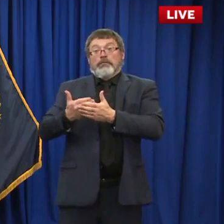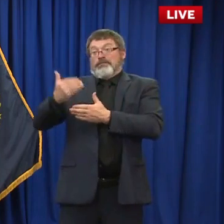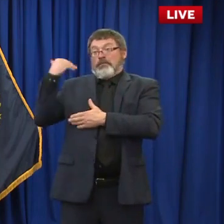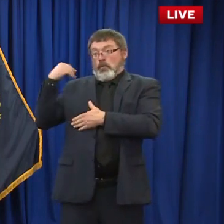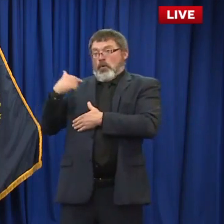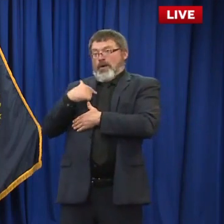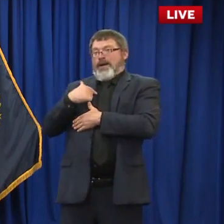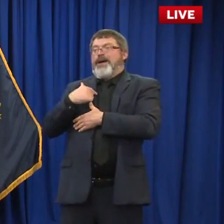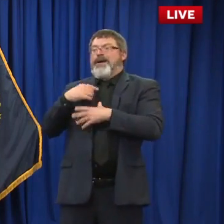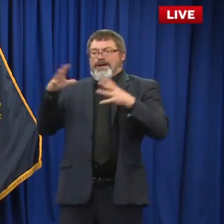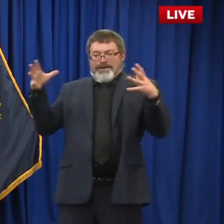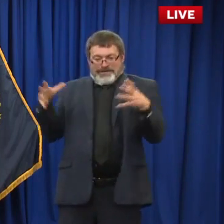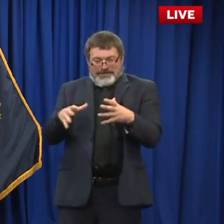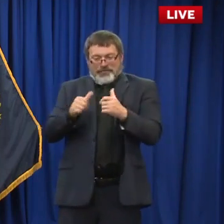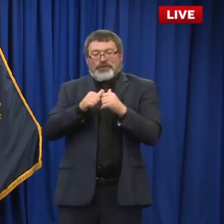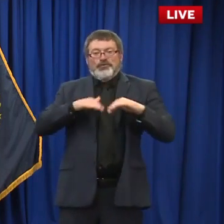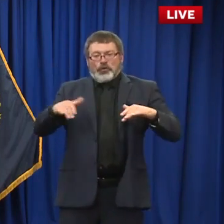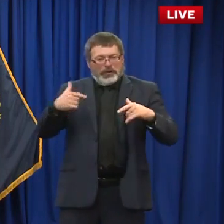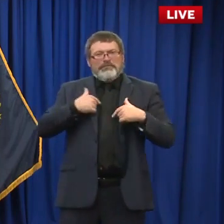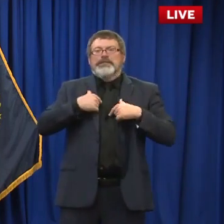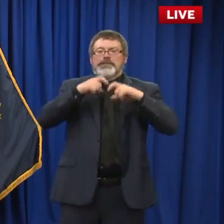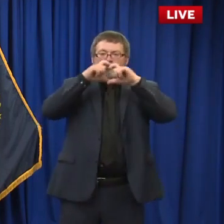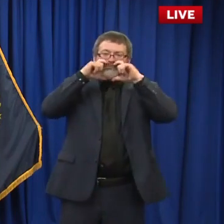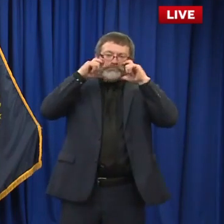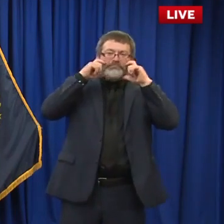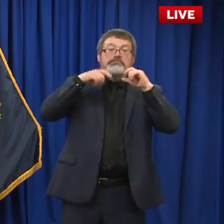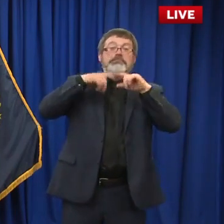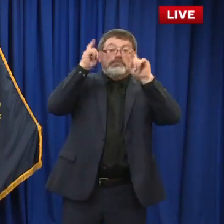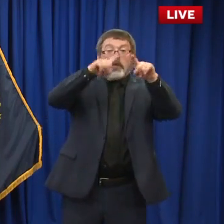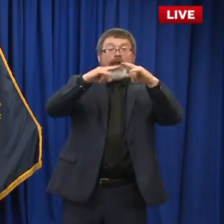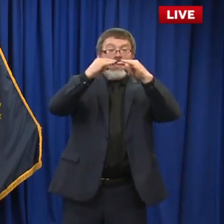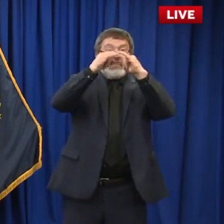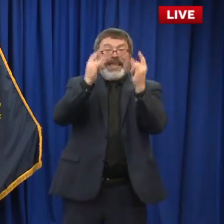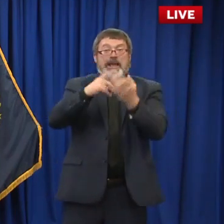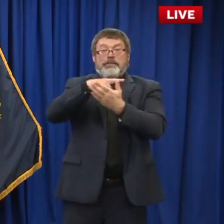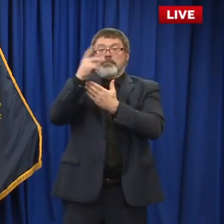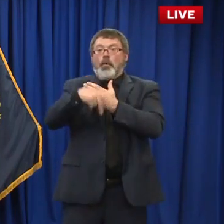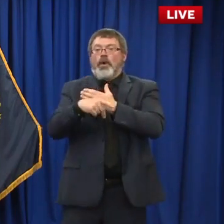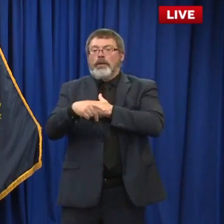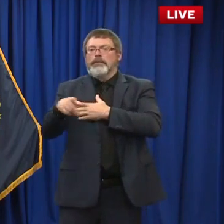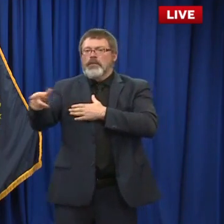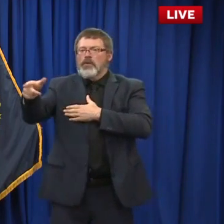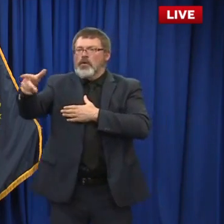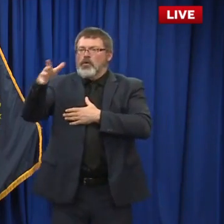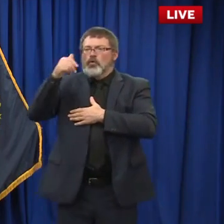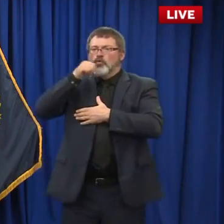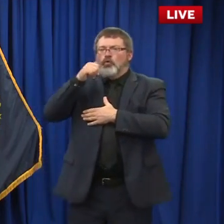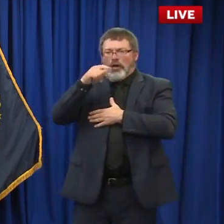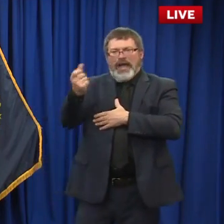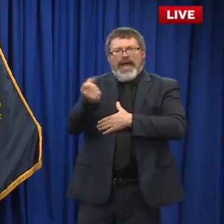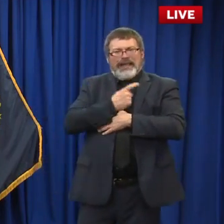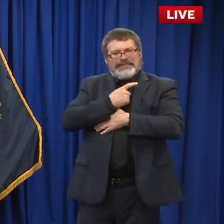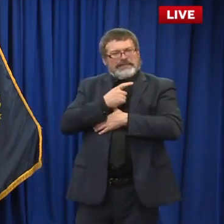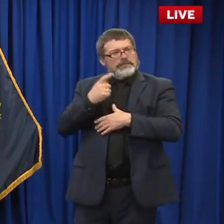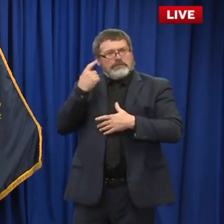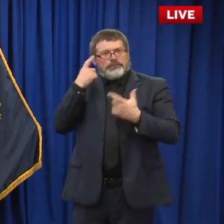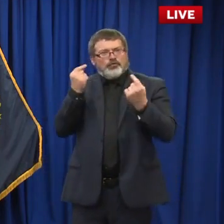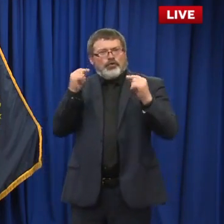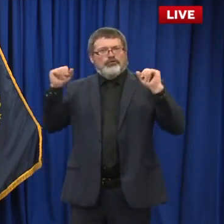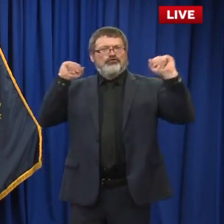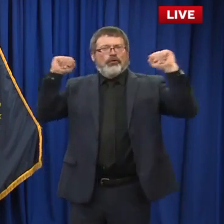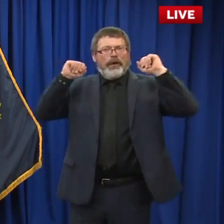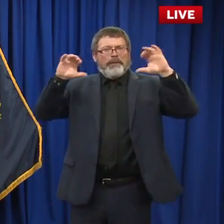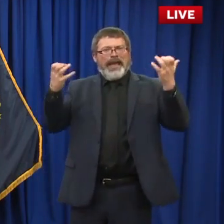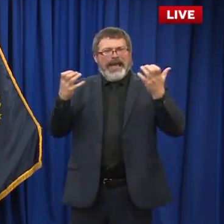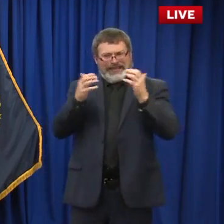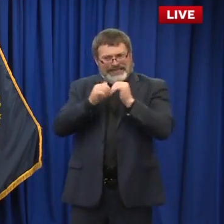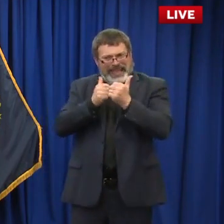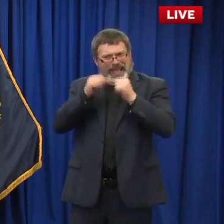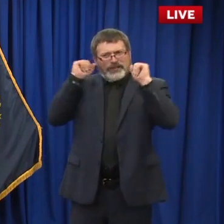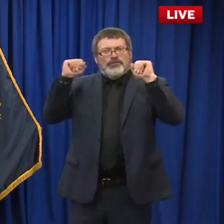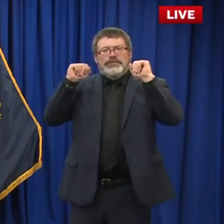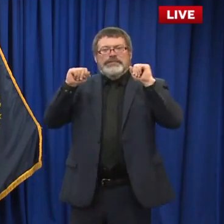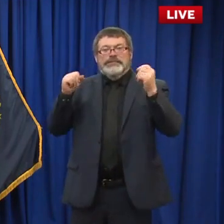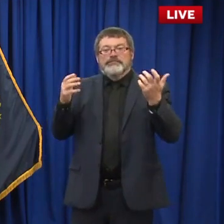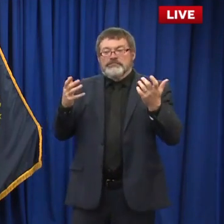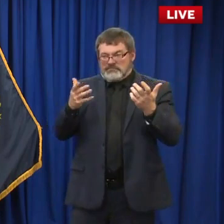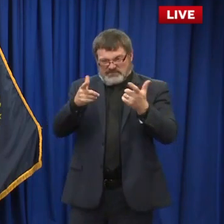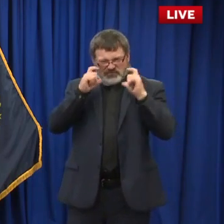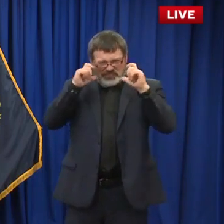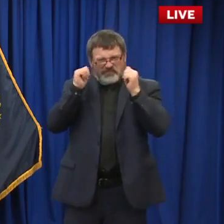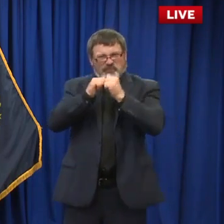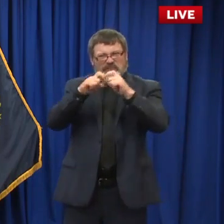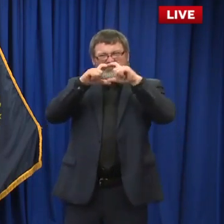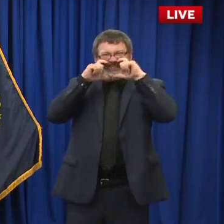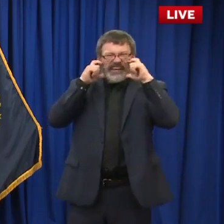I WAS WITH A GROUP OF KID THIS MORNING AND A LITTLE GIRL ASKED ME, HALL WEARING OUR MASKS AND IT WAS A CAMP AND THE LITTLE GIRL SAID WHAT ABOUT PHYSICAL EDUCATION, AM I GOING TO HAVE TO